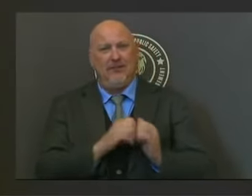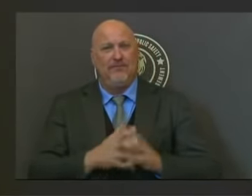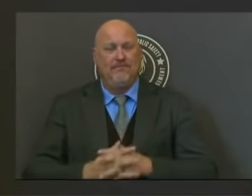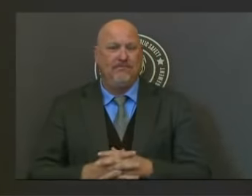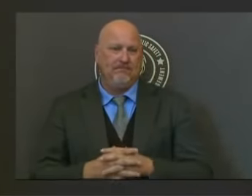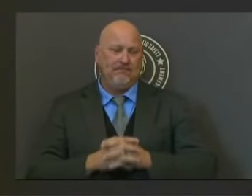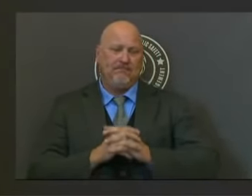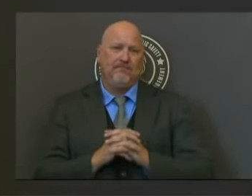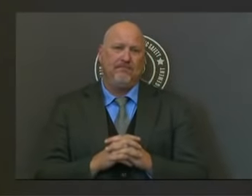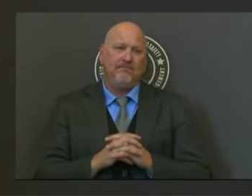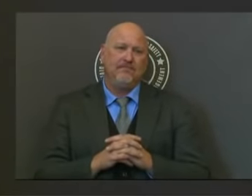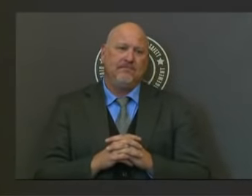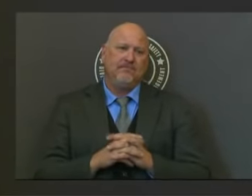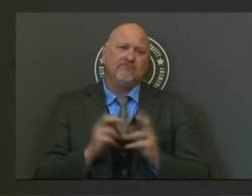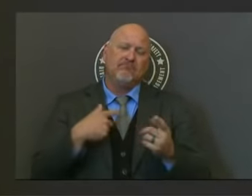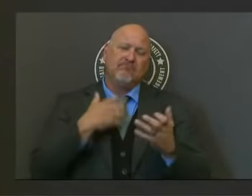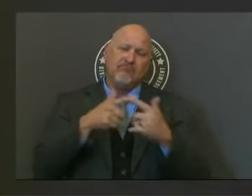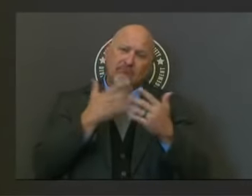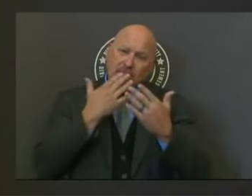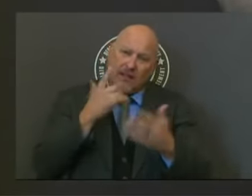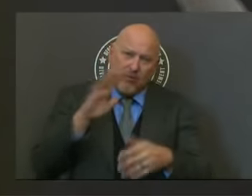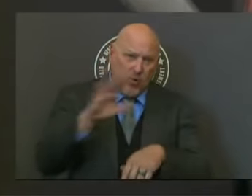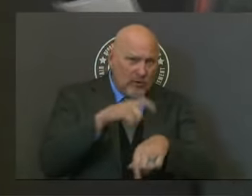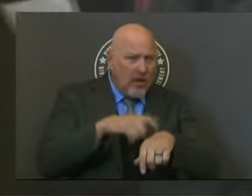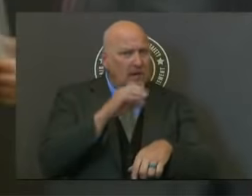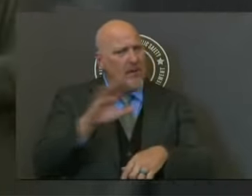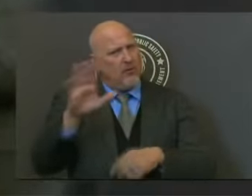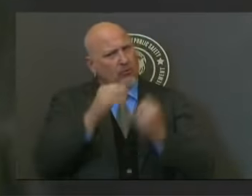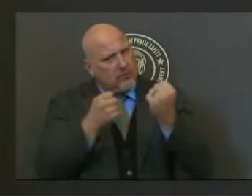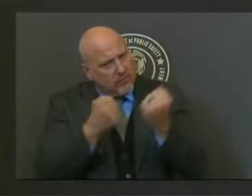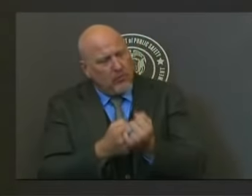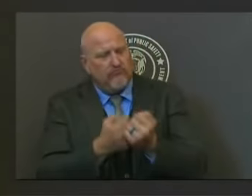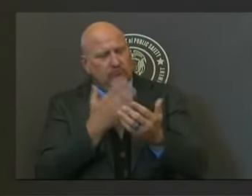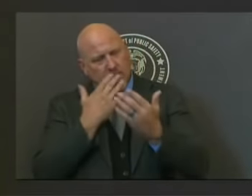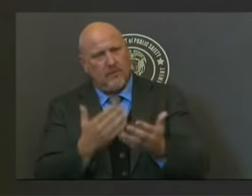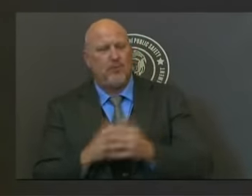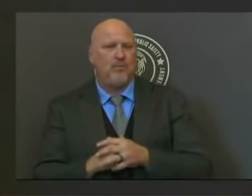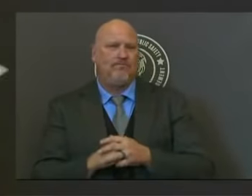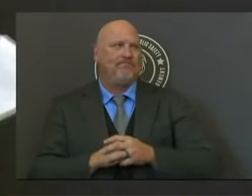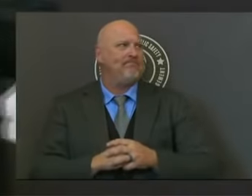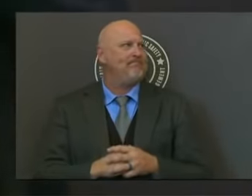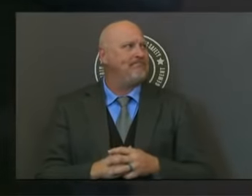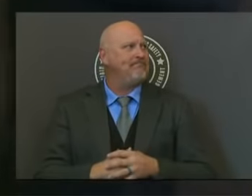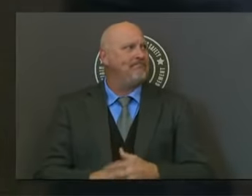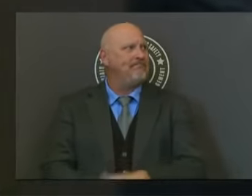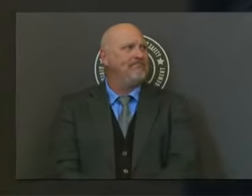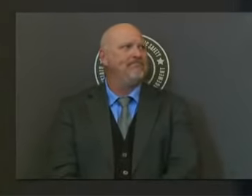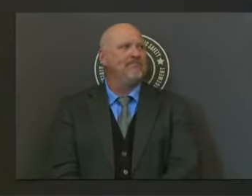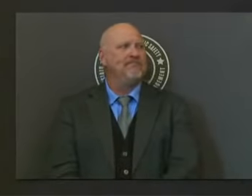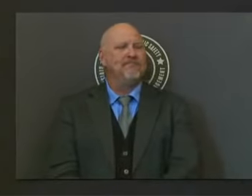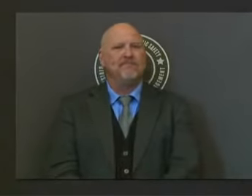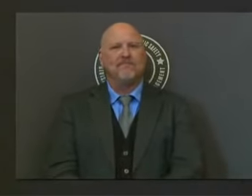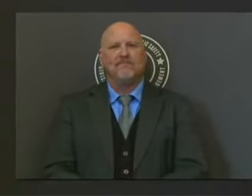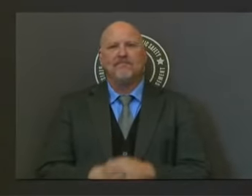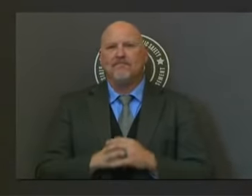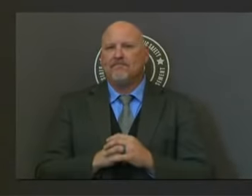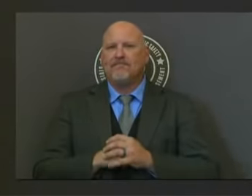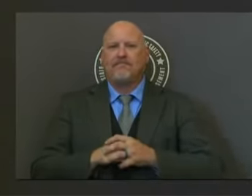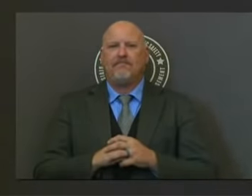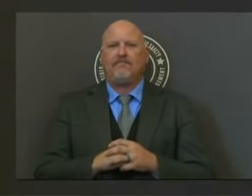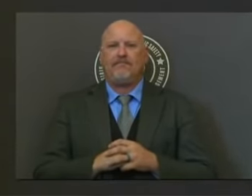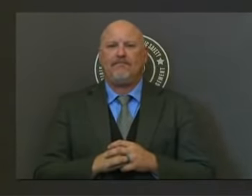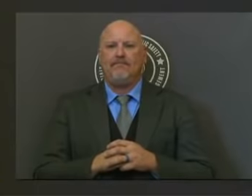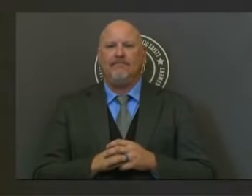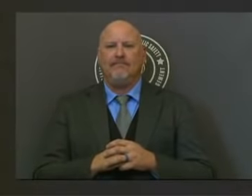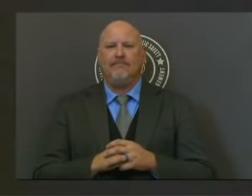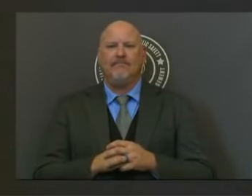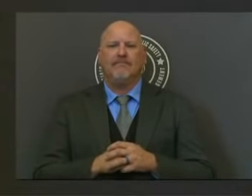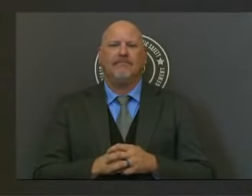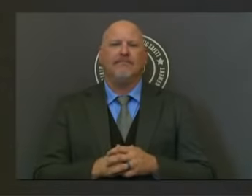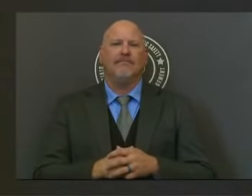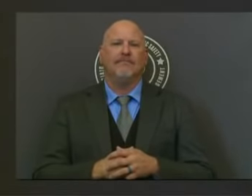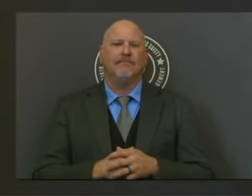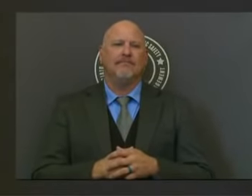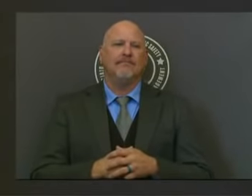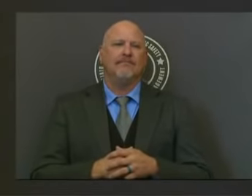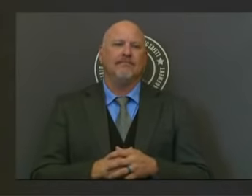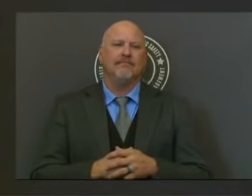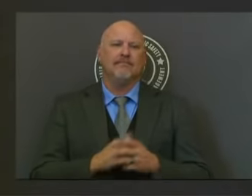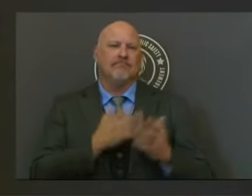cooperation